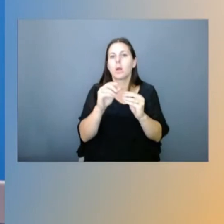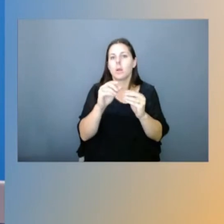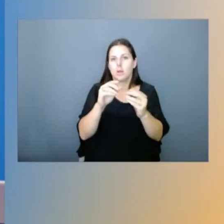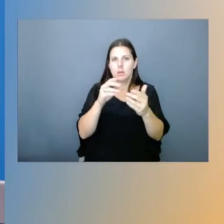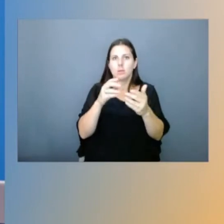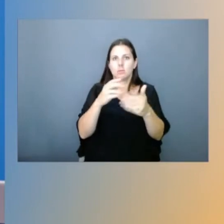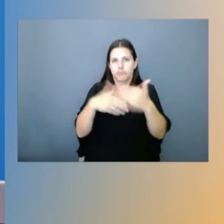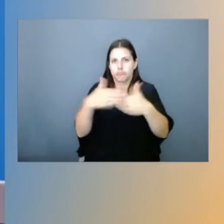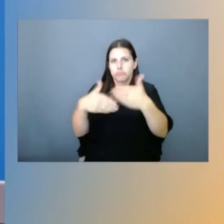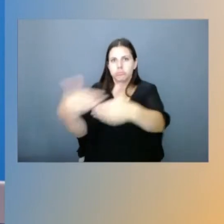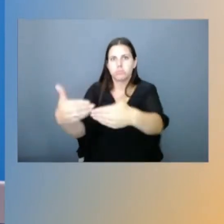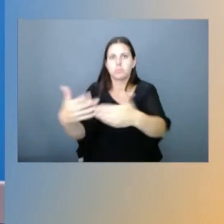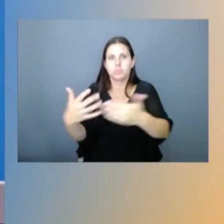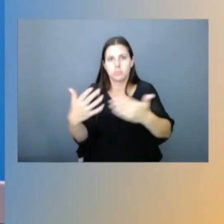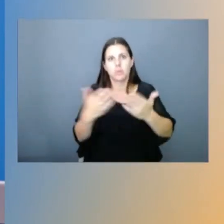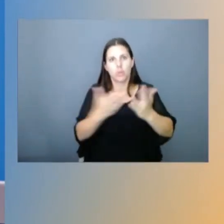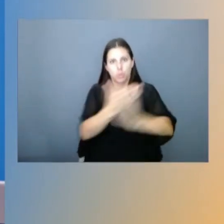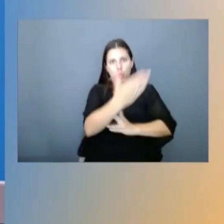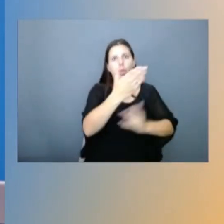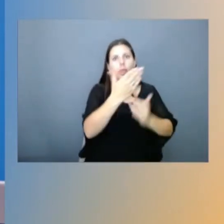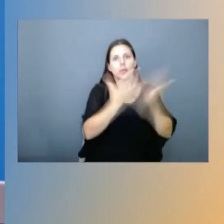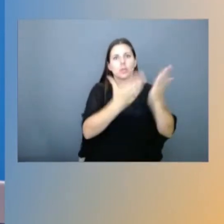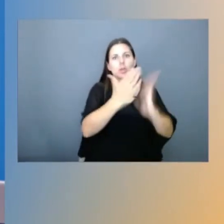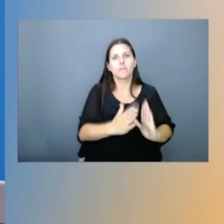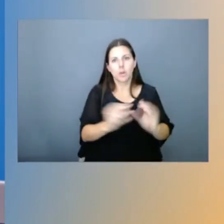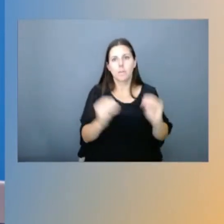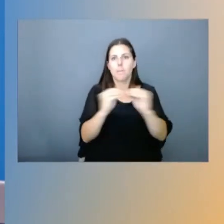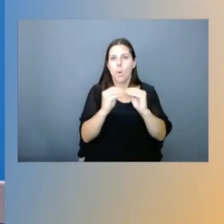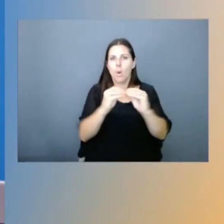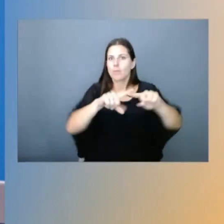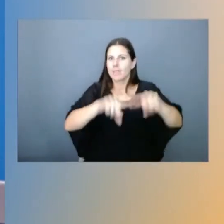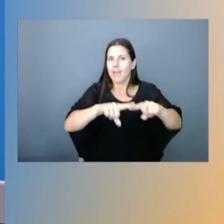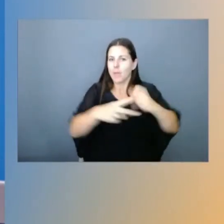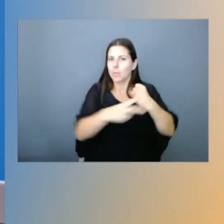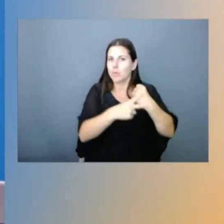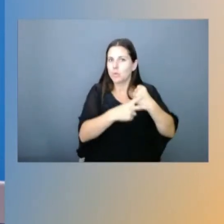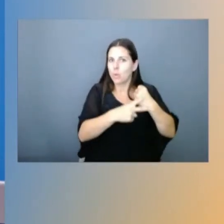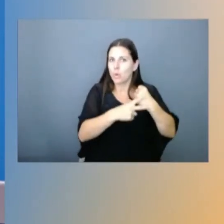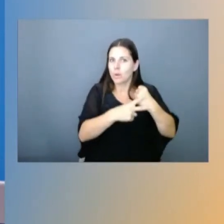they want a more reliable storage solution which can deliver a consistent performance